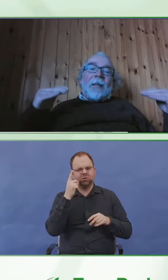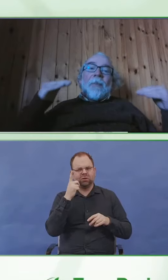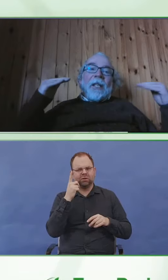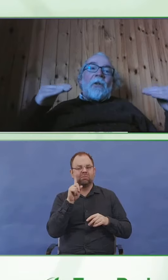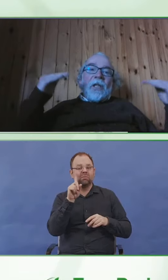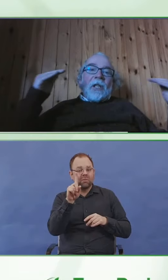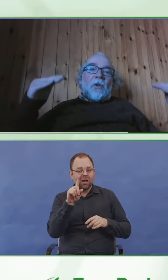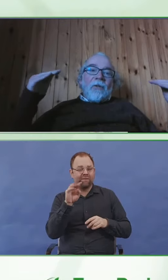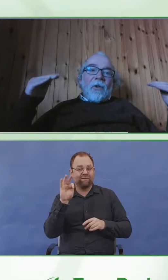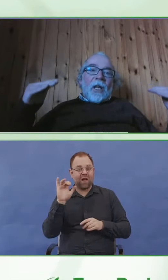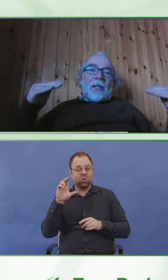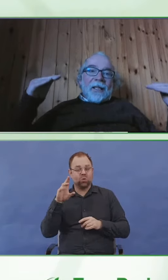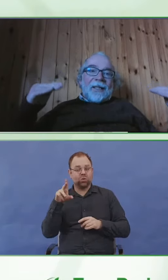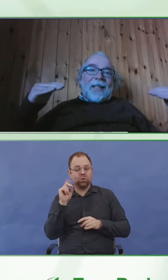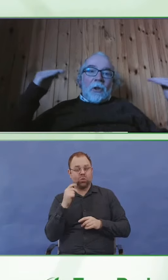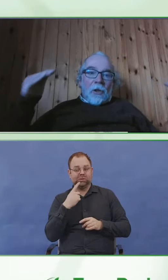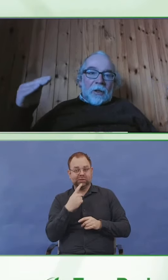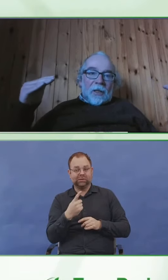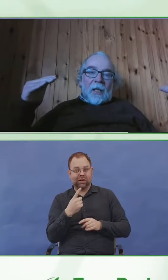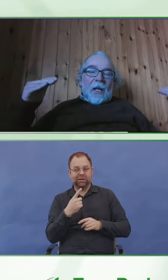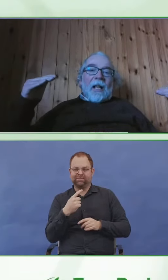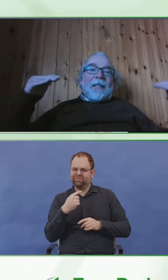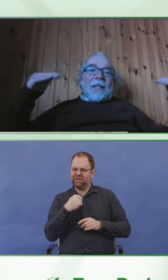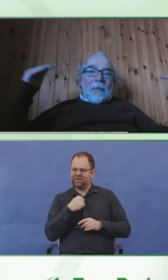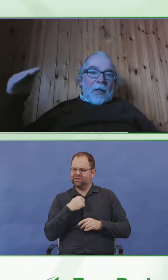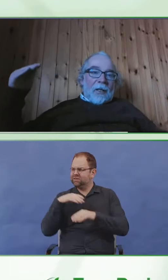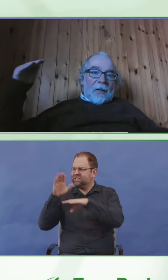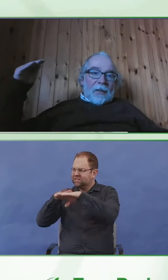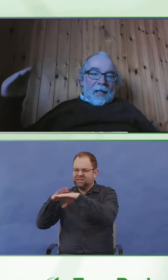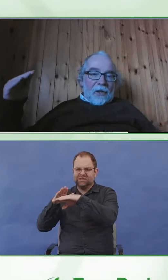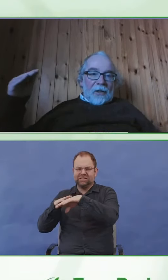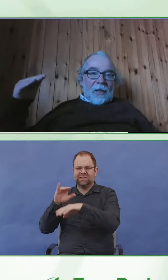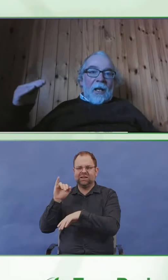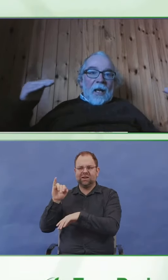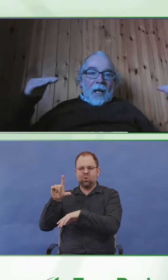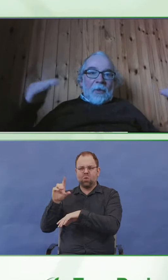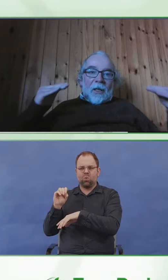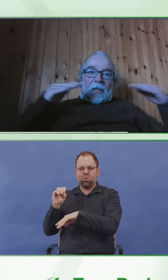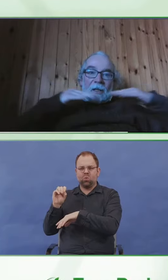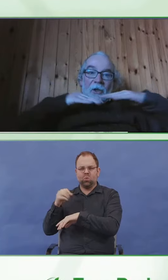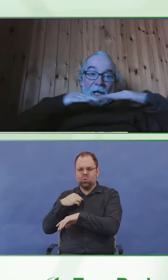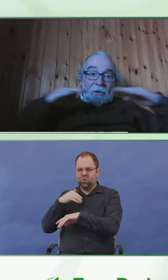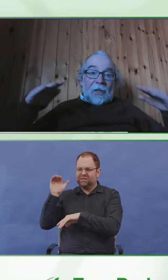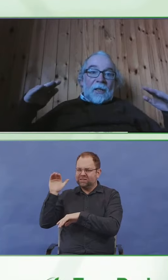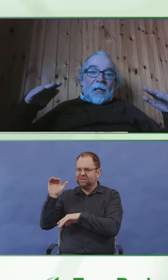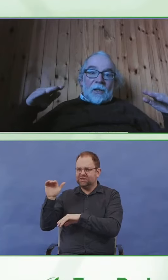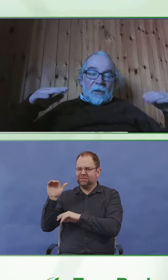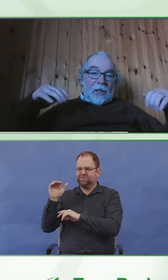You see that many of the issues that we are discussing internally are similar discussions happening in the general discussions.